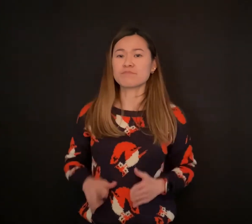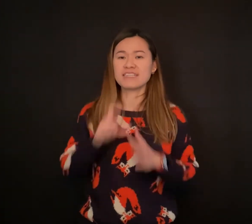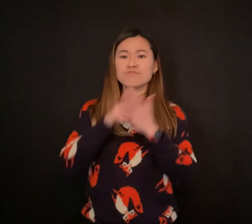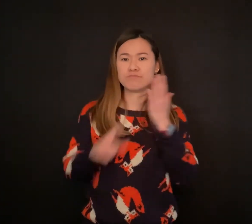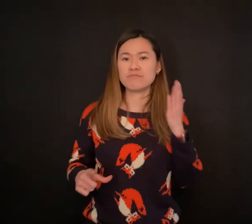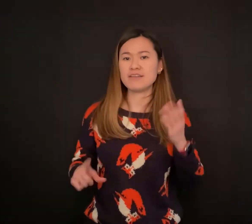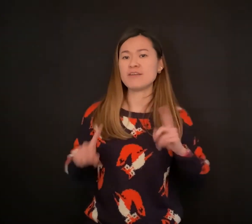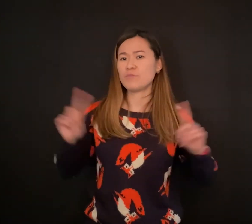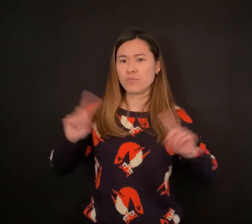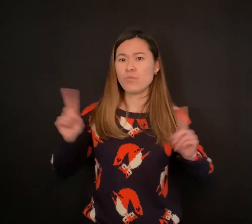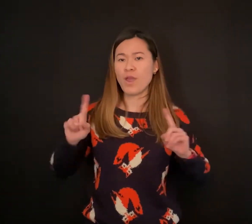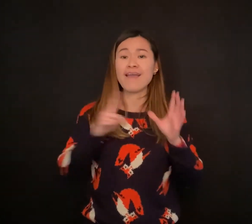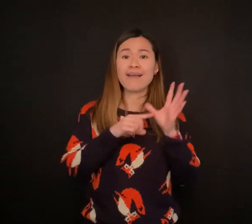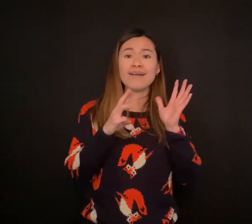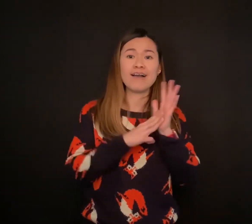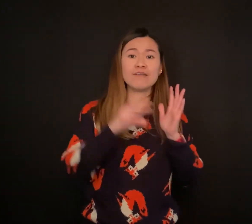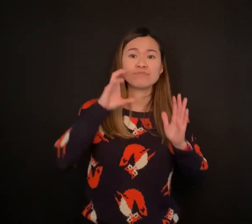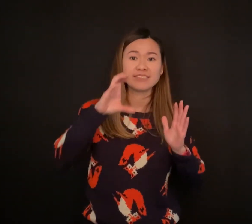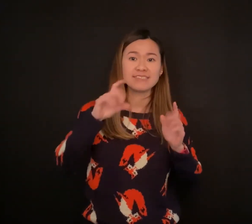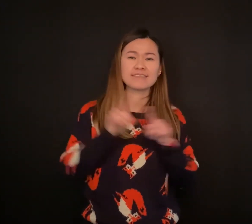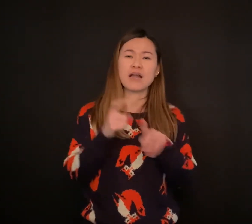I have a physical disability, MCA,